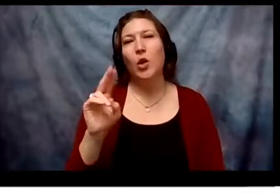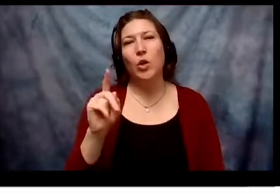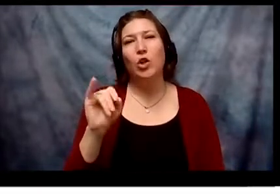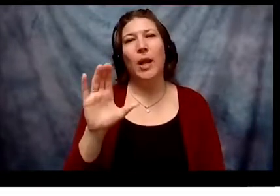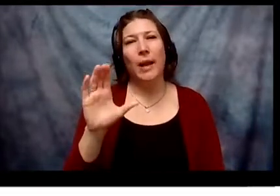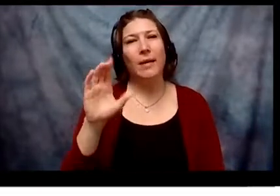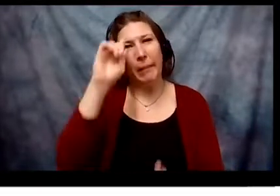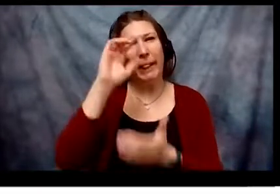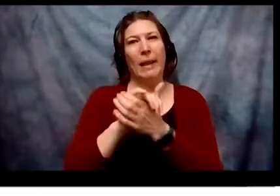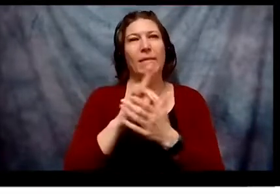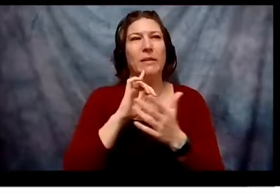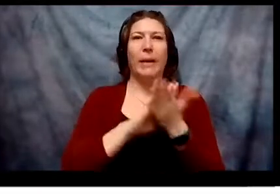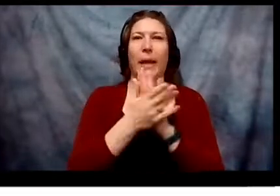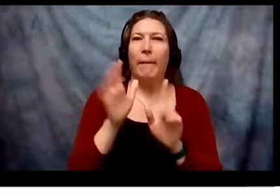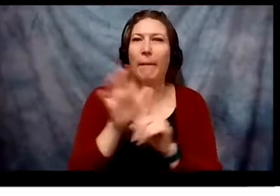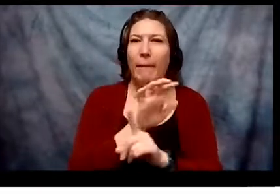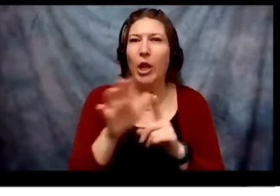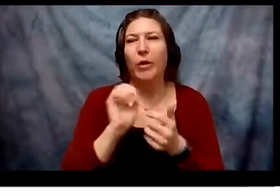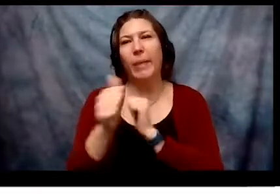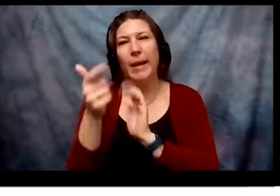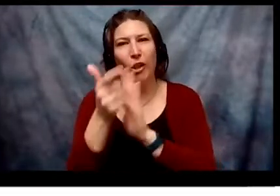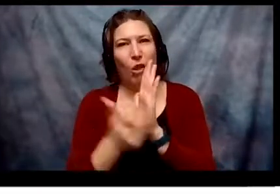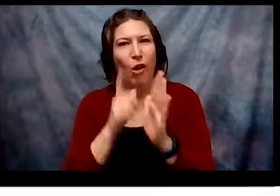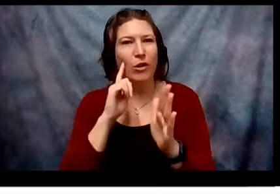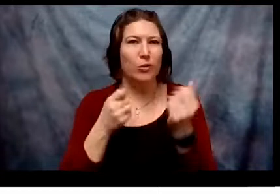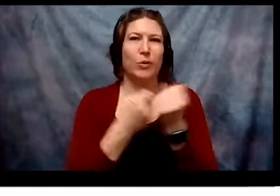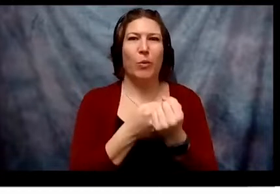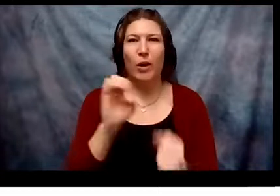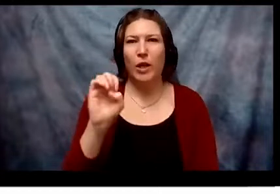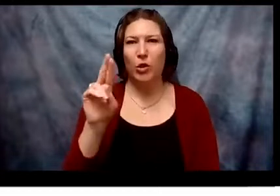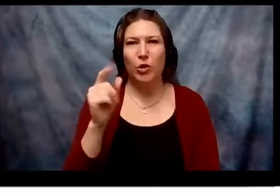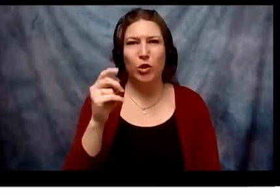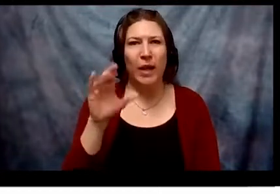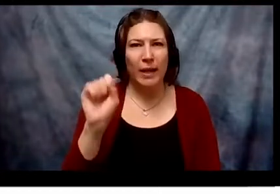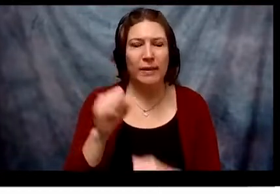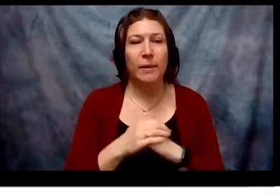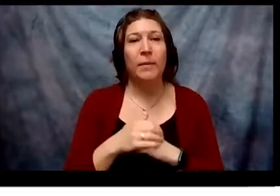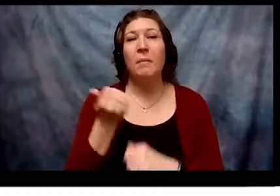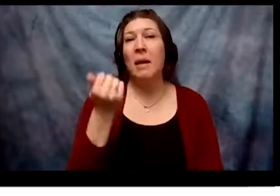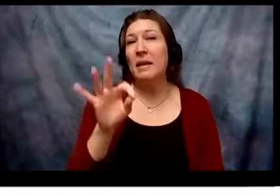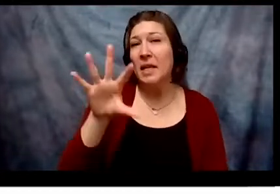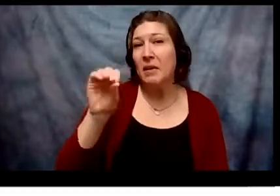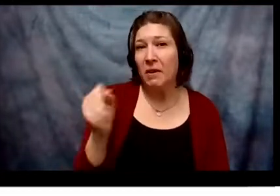laws were passed. By the 1950s, psychotropic drugs,